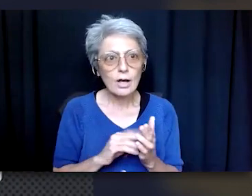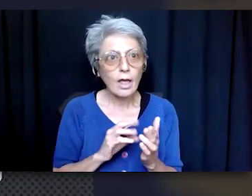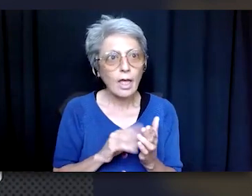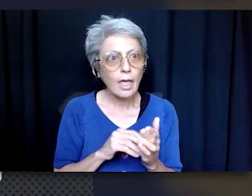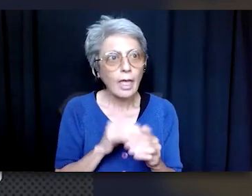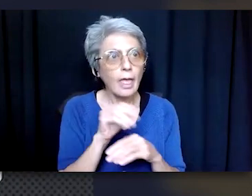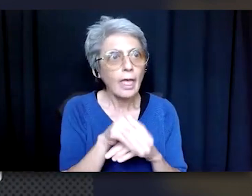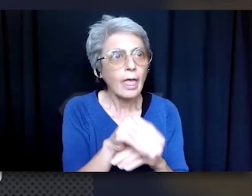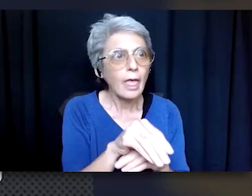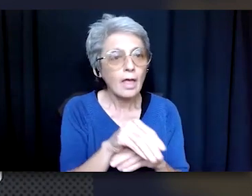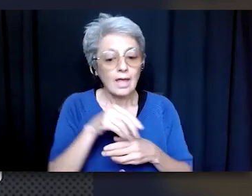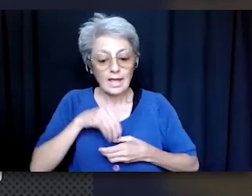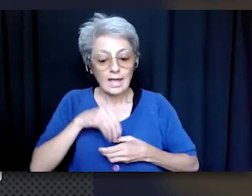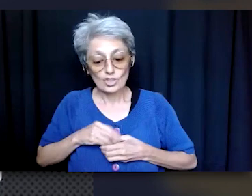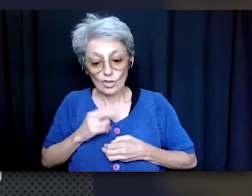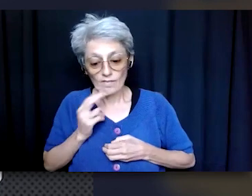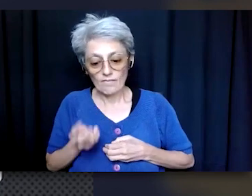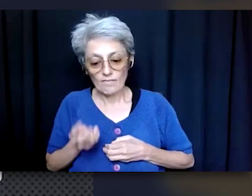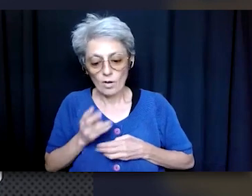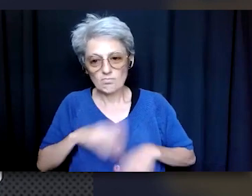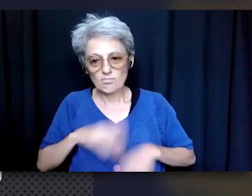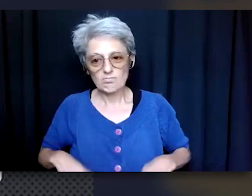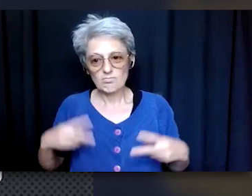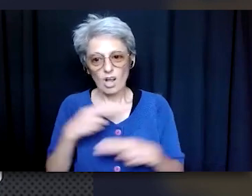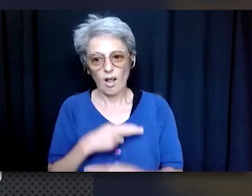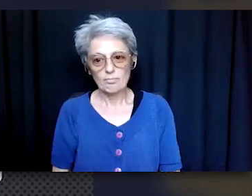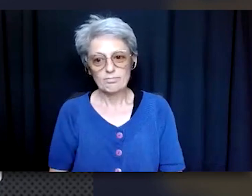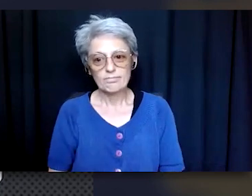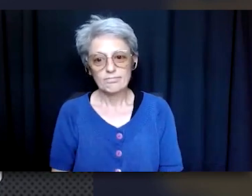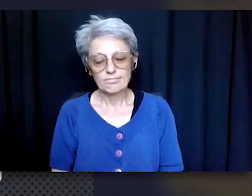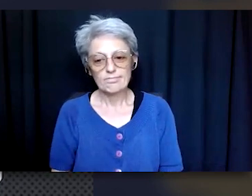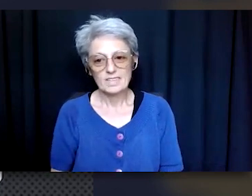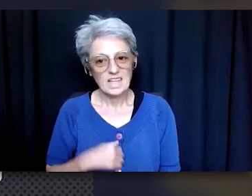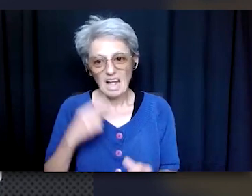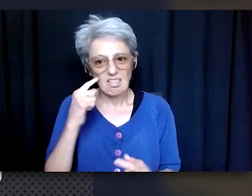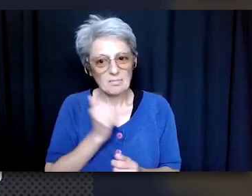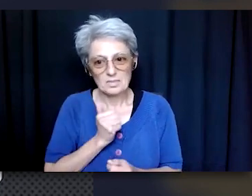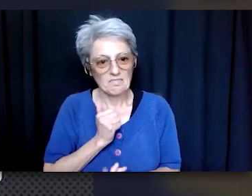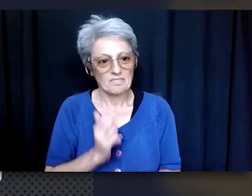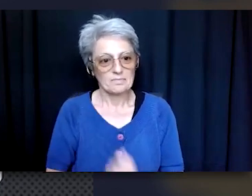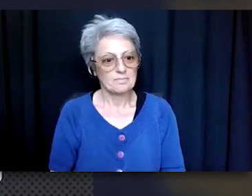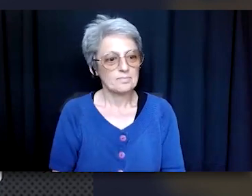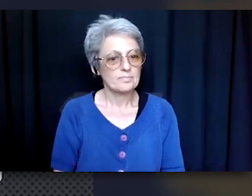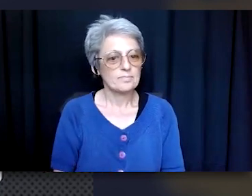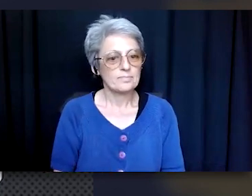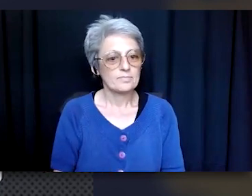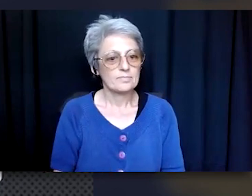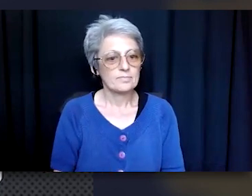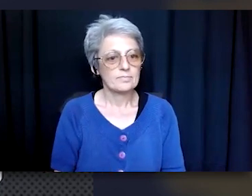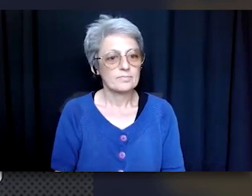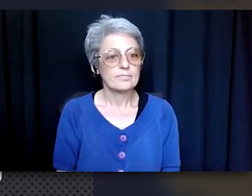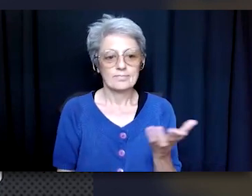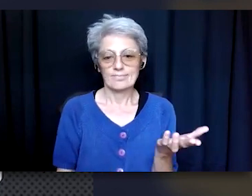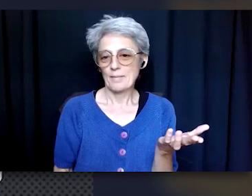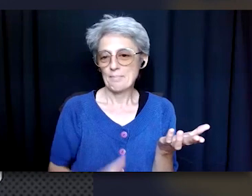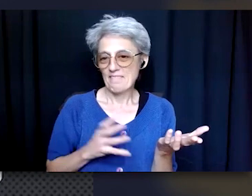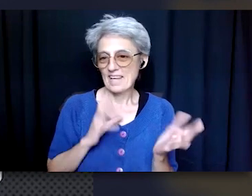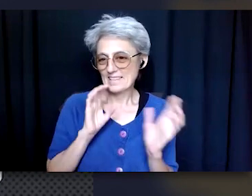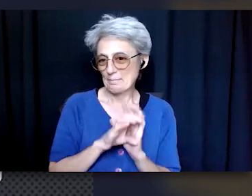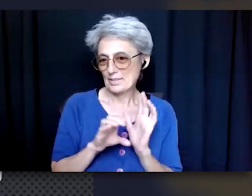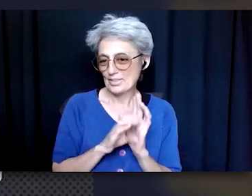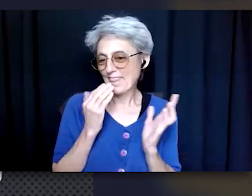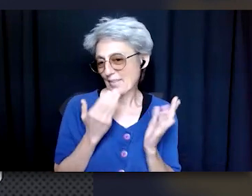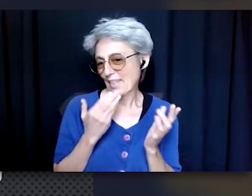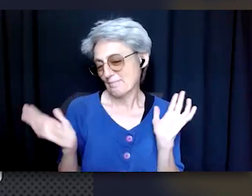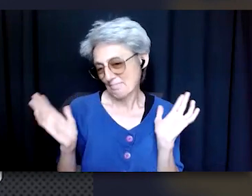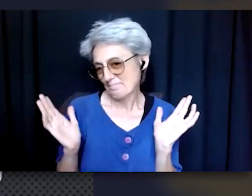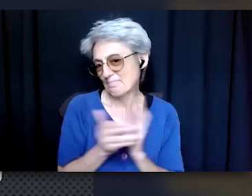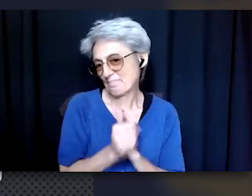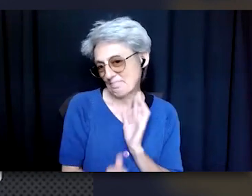The other thing that happens here—this is my fancy diagram, thank you—gen AI flattens the leverage